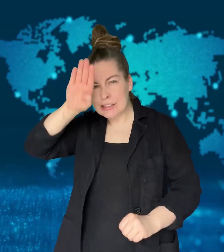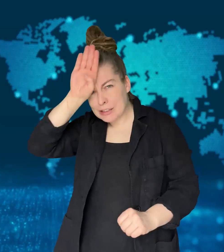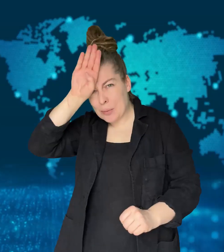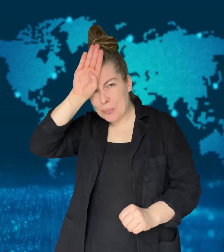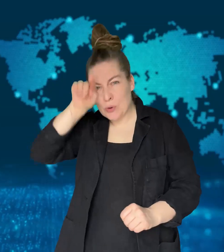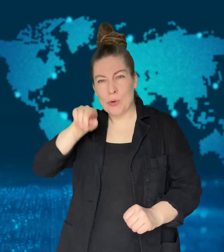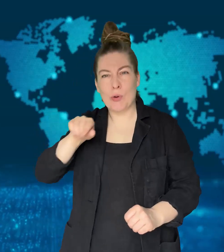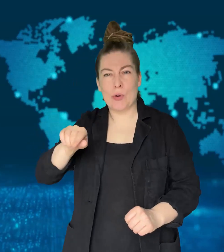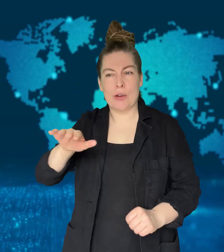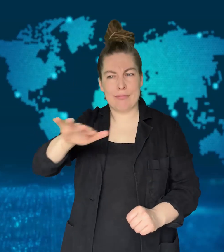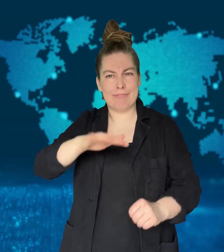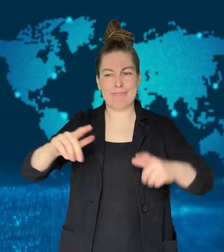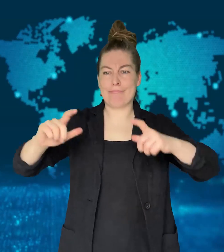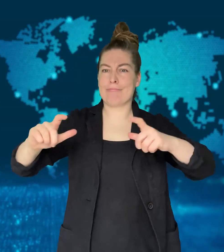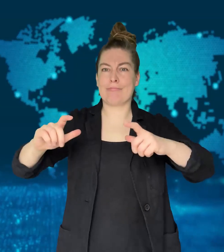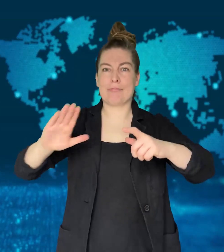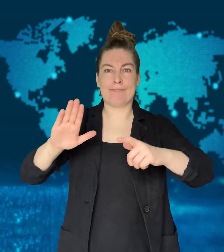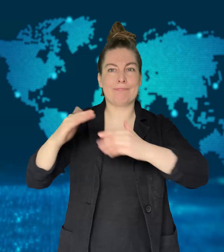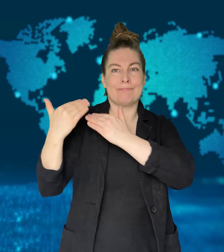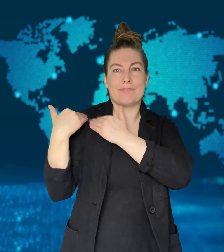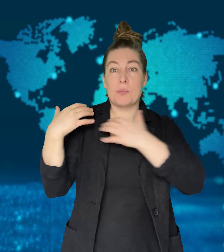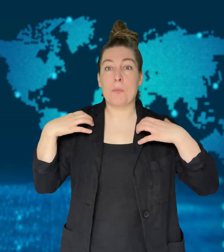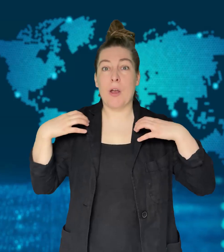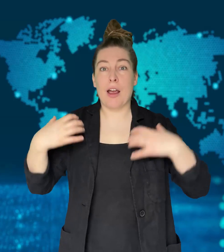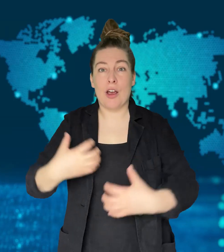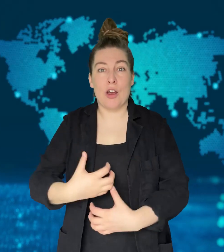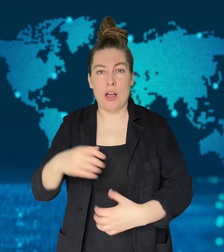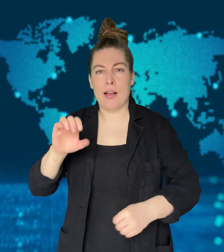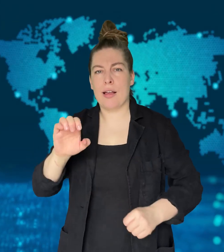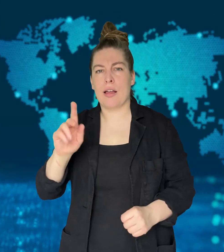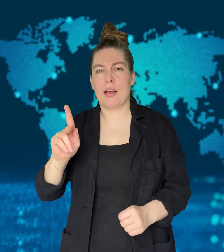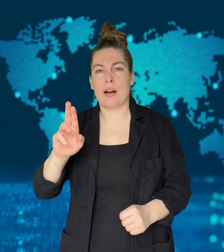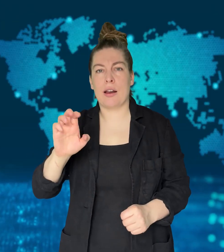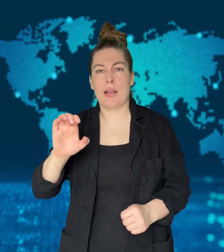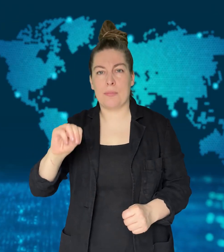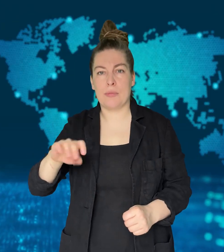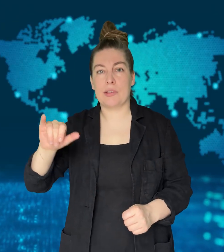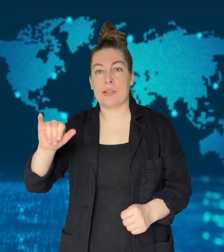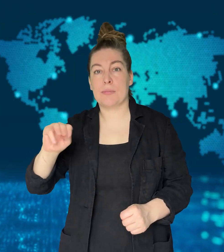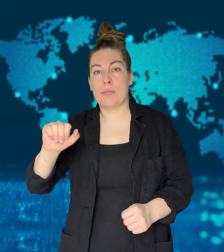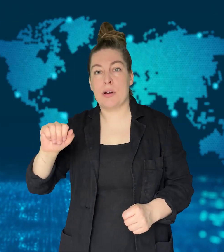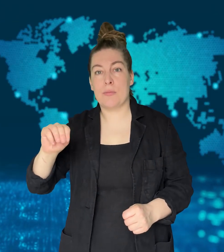The protests erupted after the arrest of